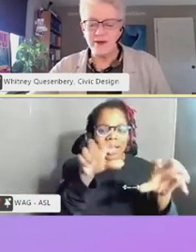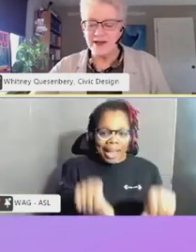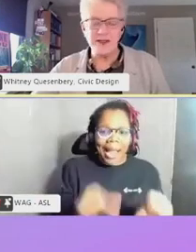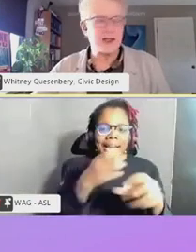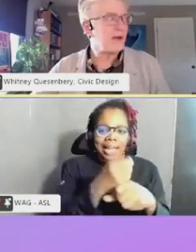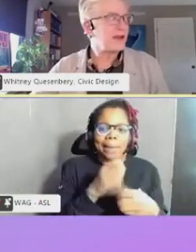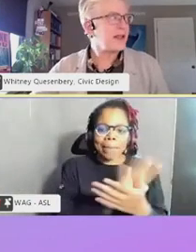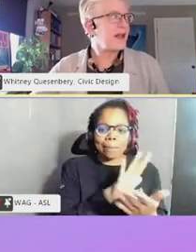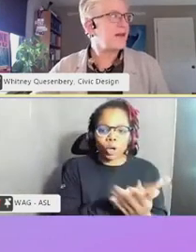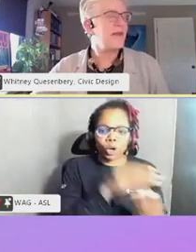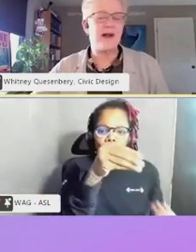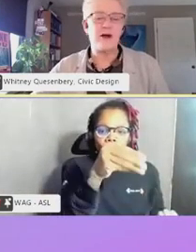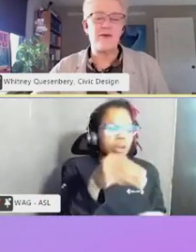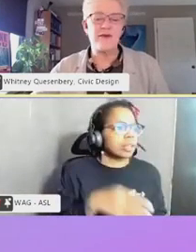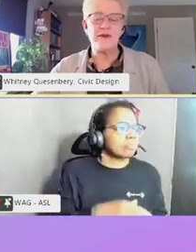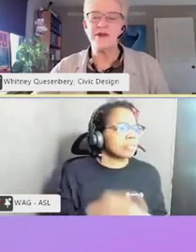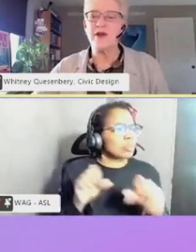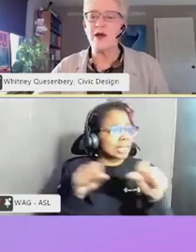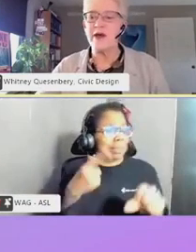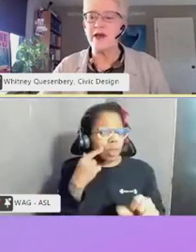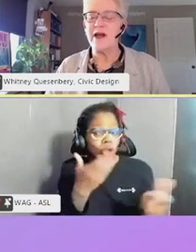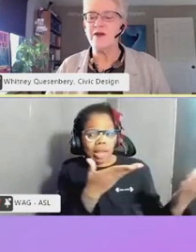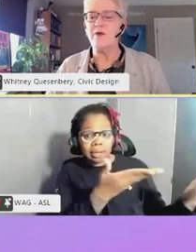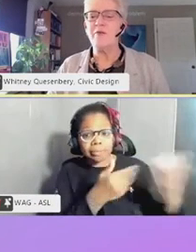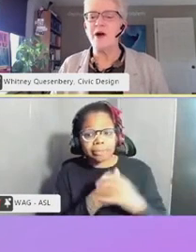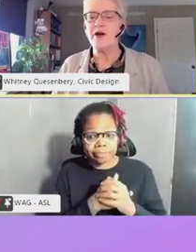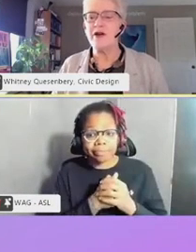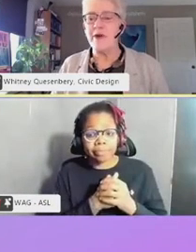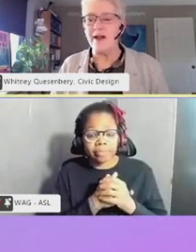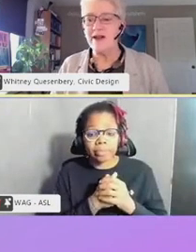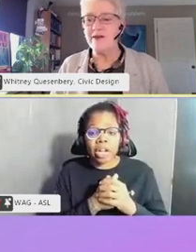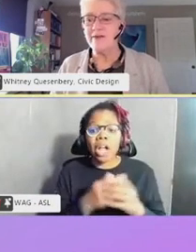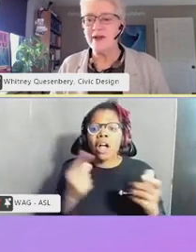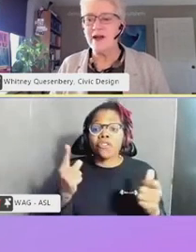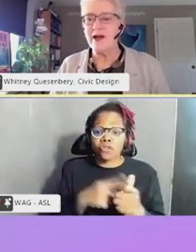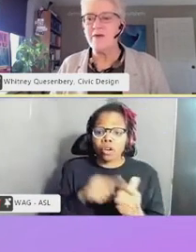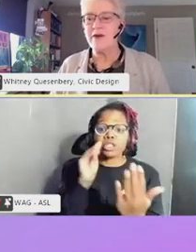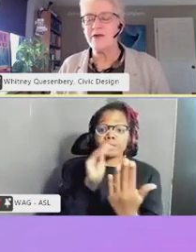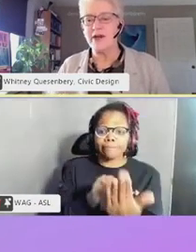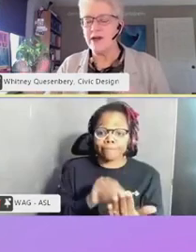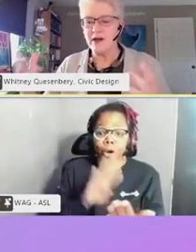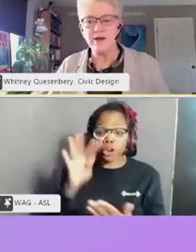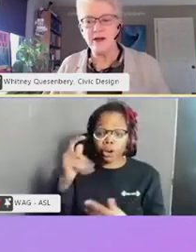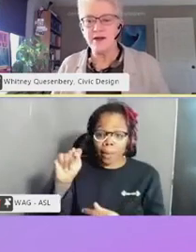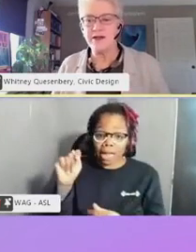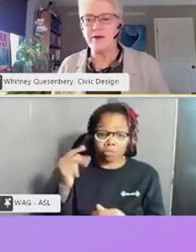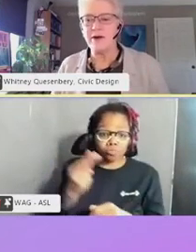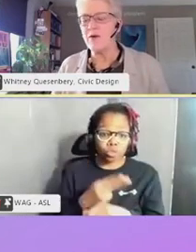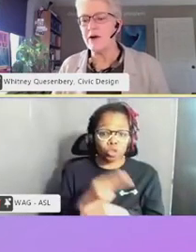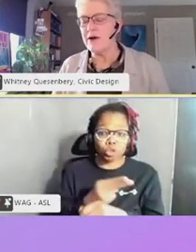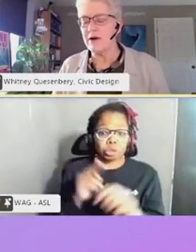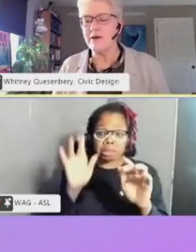advantage of on screen marking and still get a paper ballot. Here's what a system looks